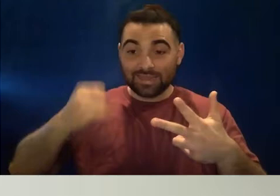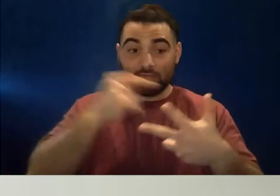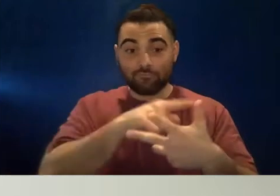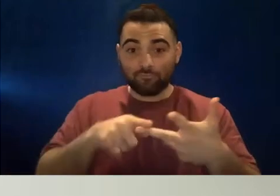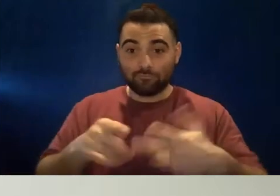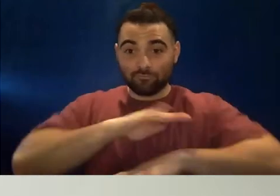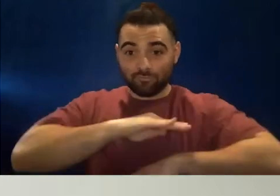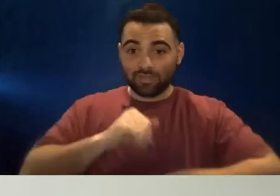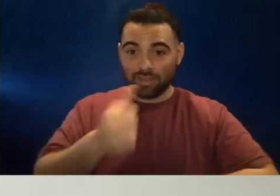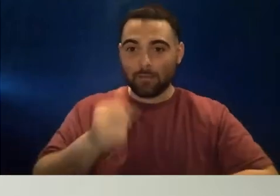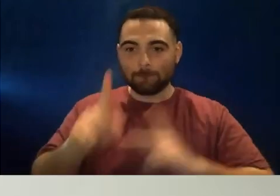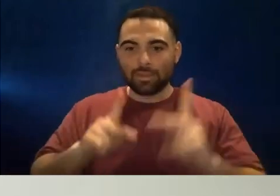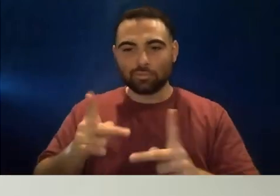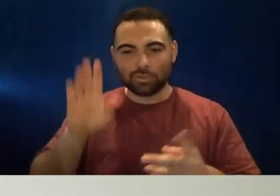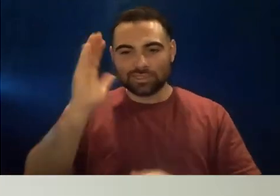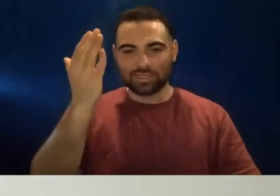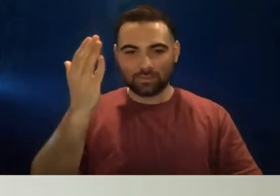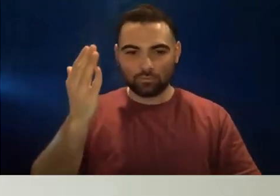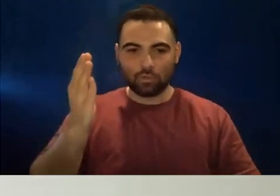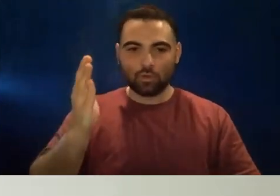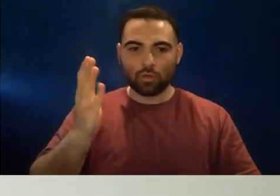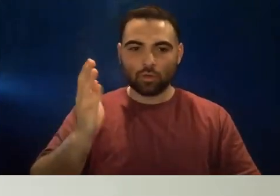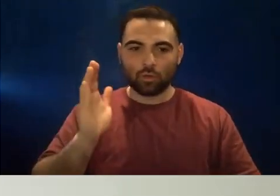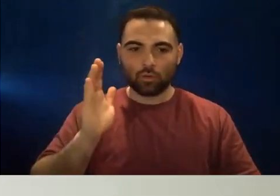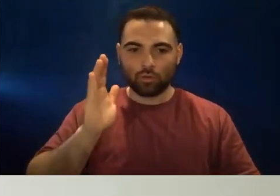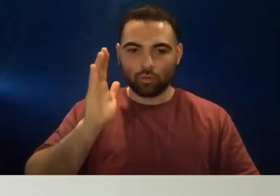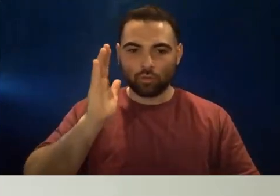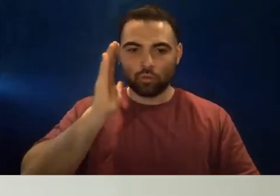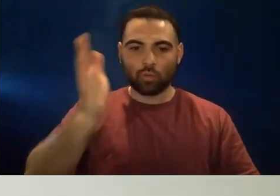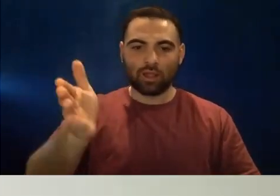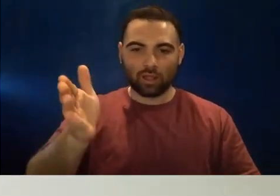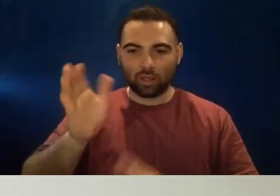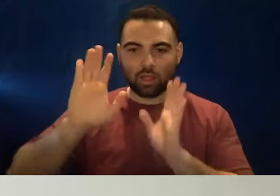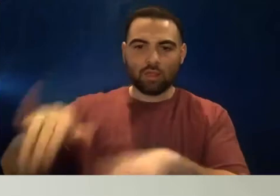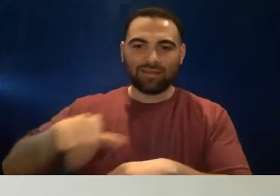they tend to not want to engage with the environment that they're in.